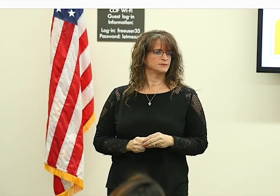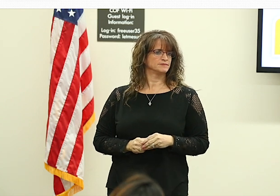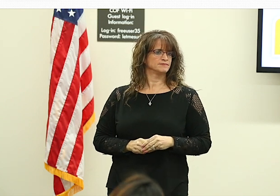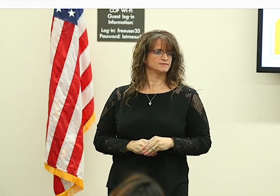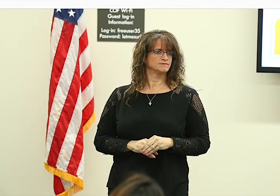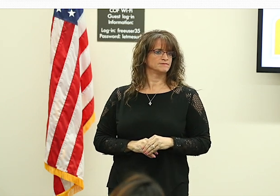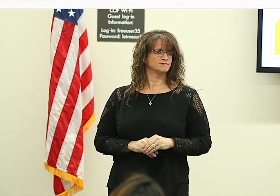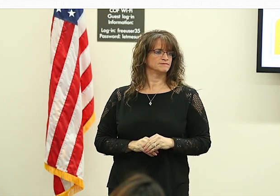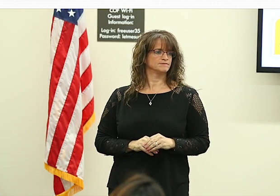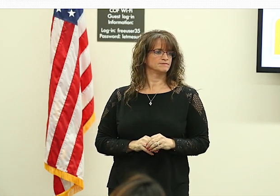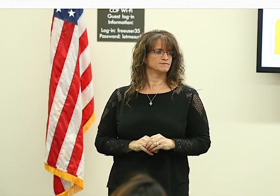Okay.